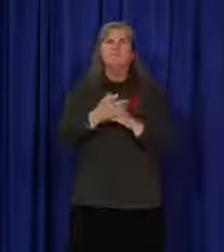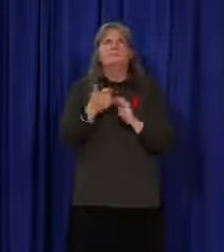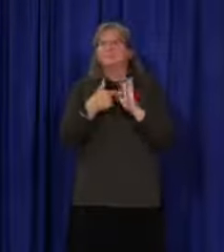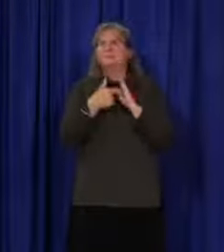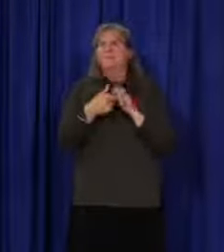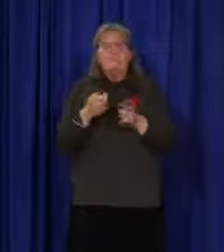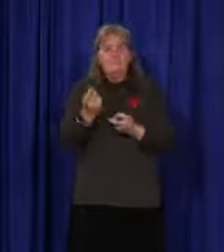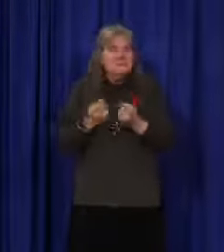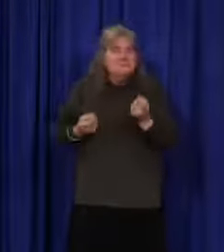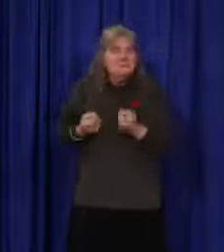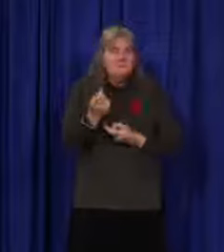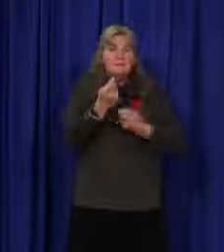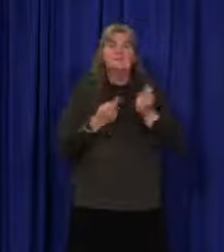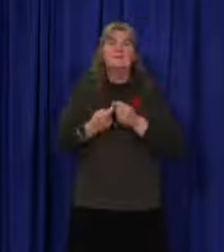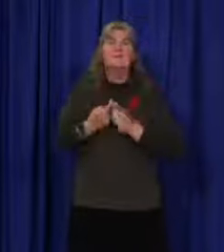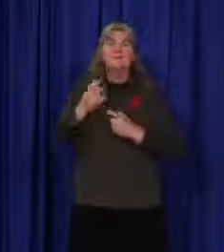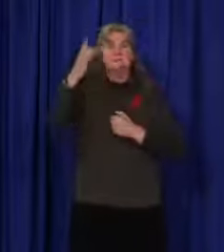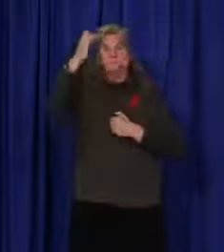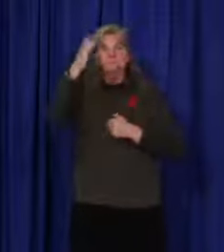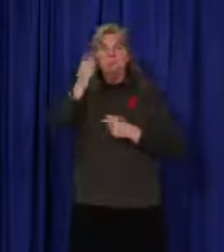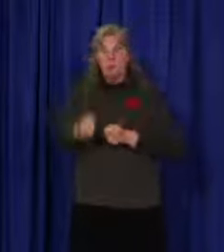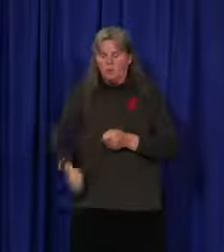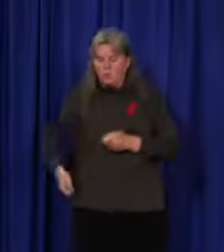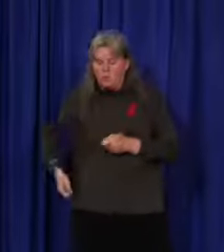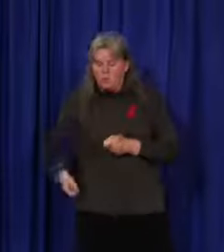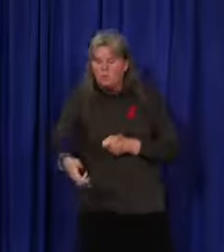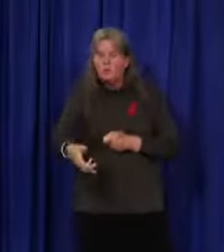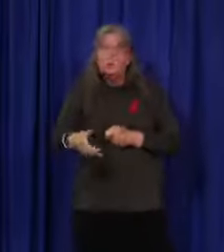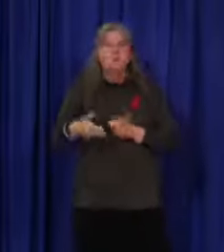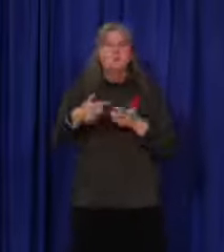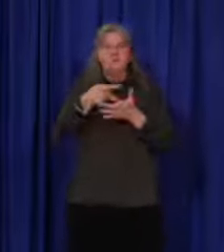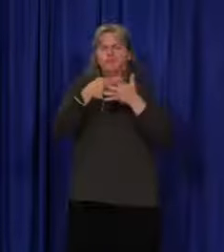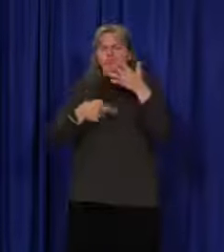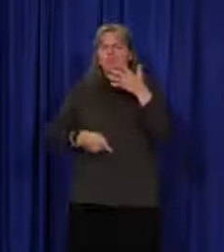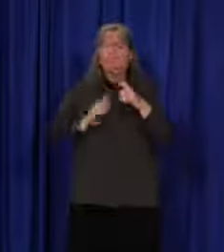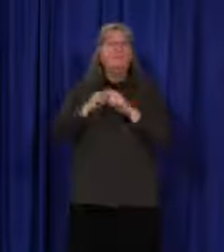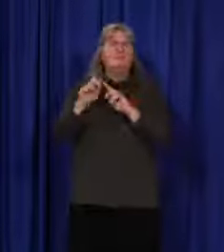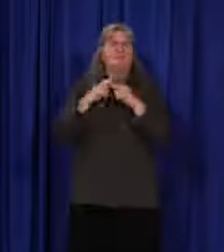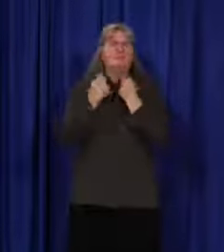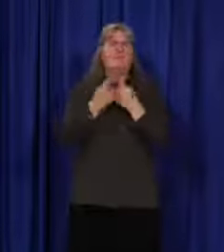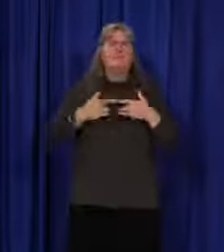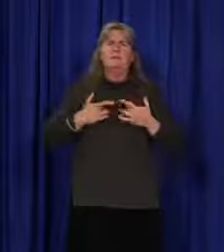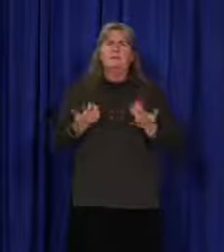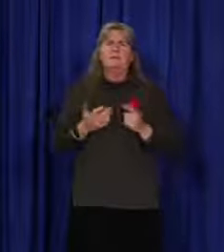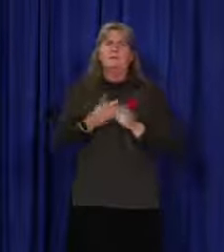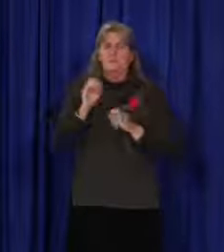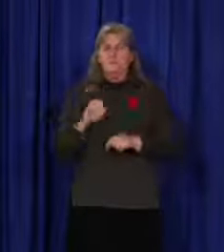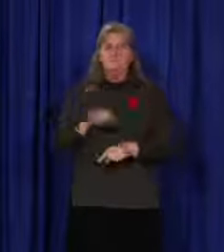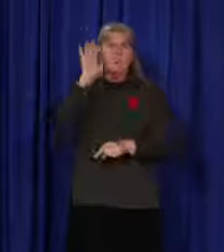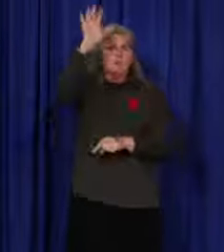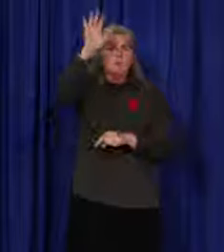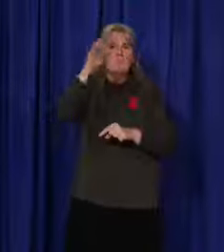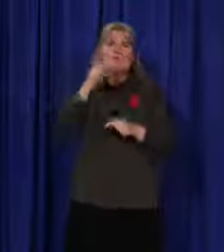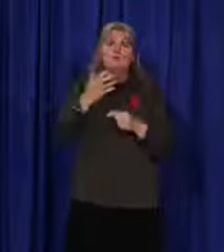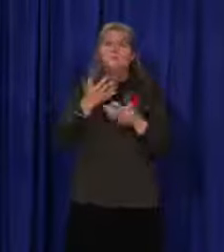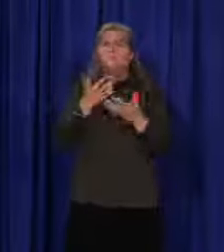days? How long would it be before this is reassessed to a full school day? What would be the circumstances for returning to school as